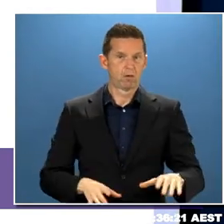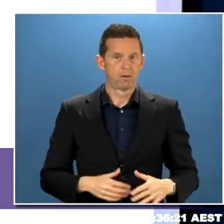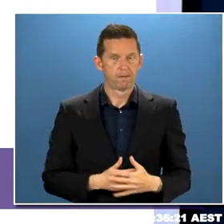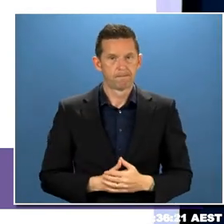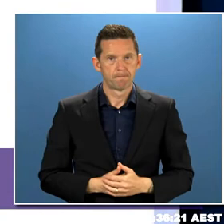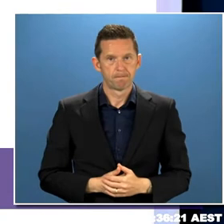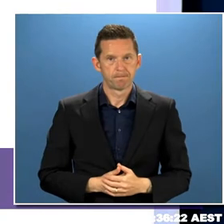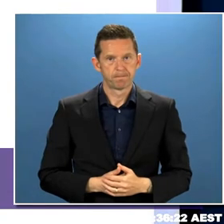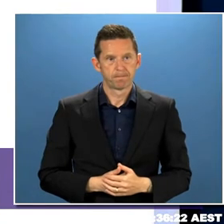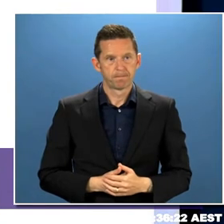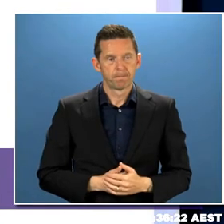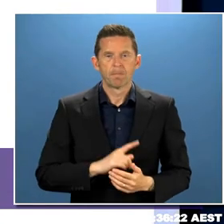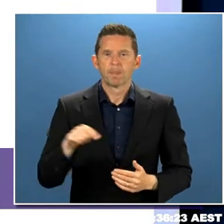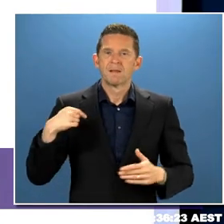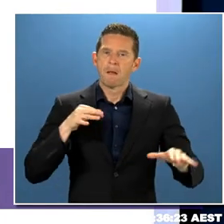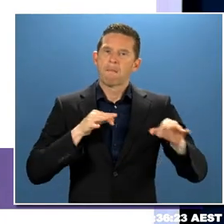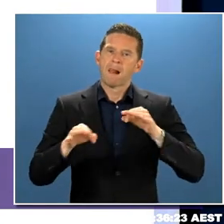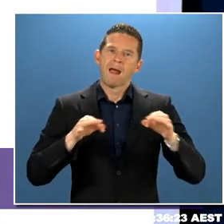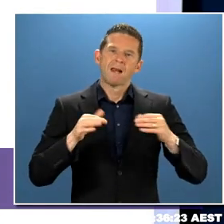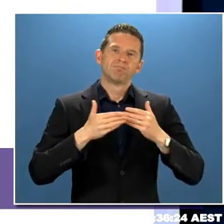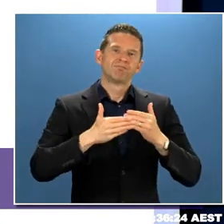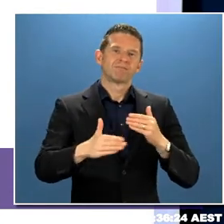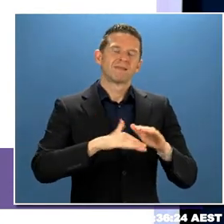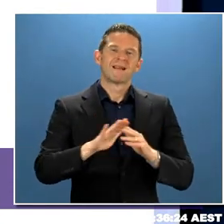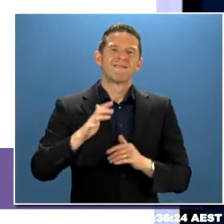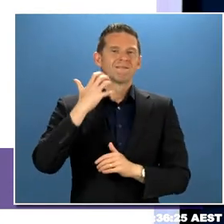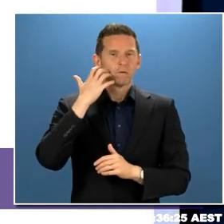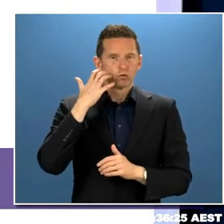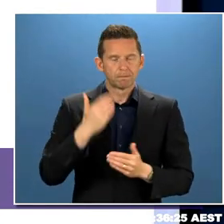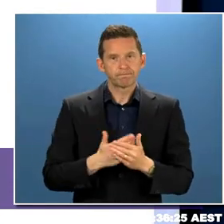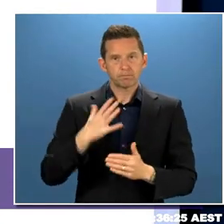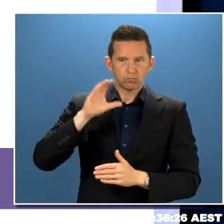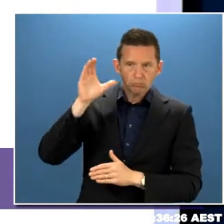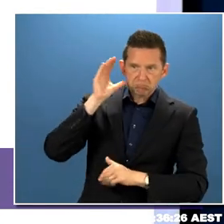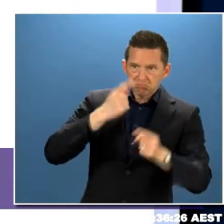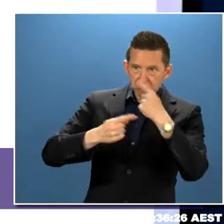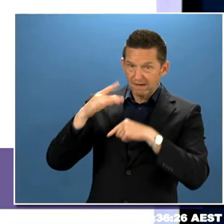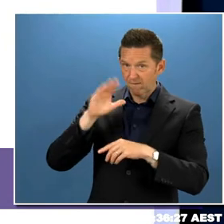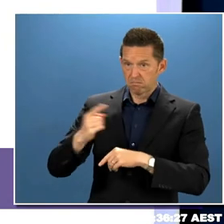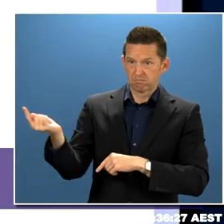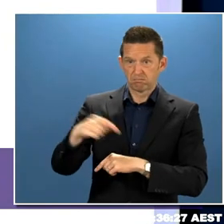We intend, at a future time, to hear from governments, employers,